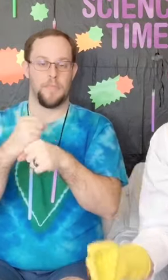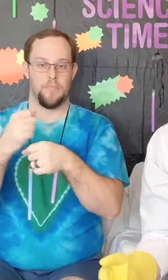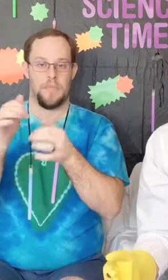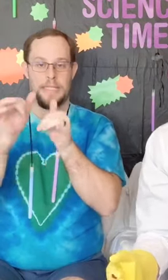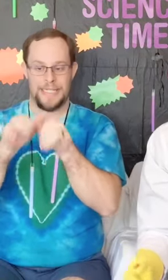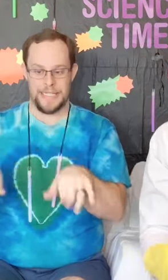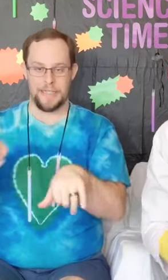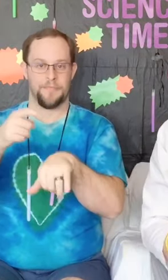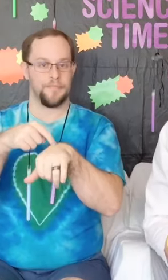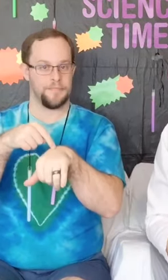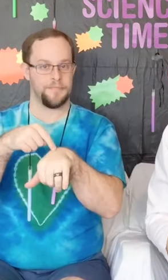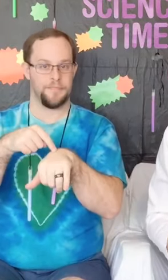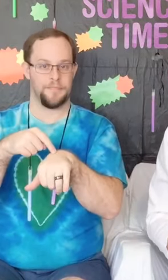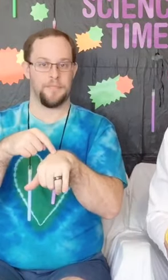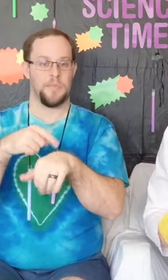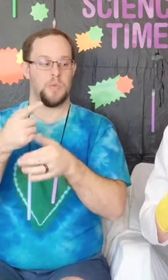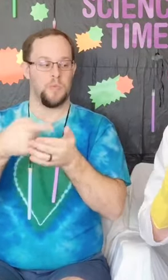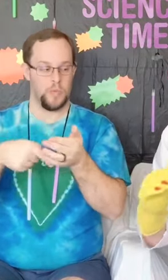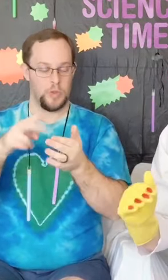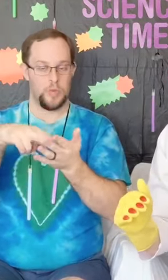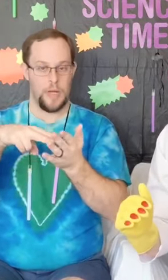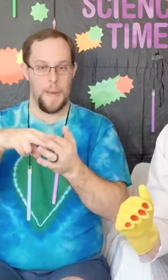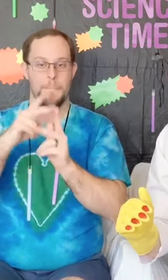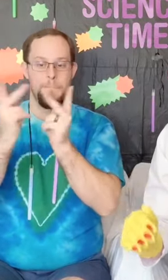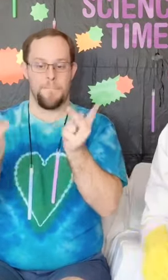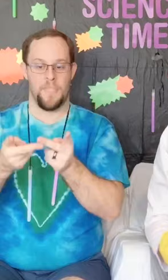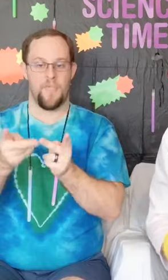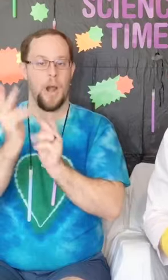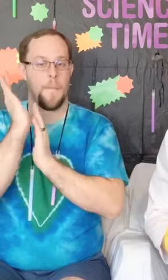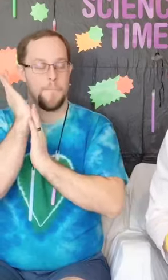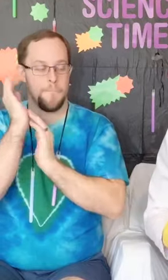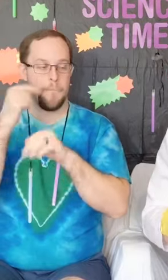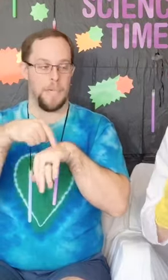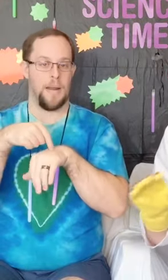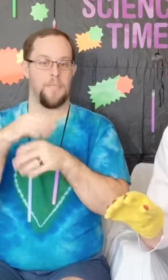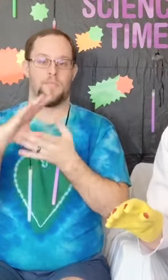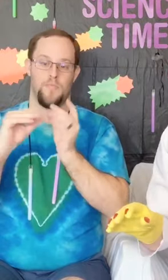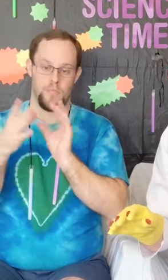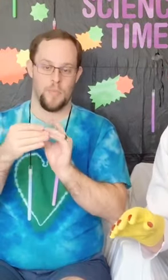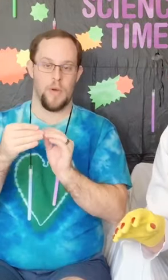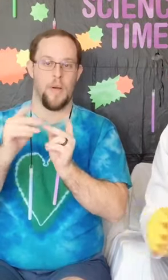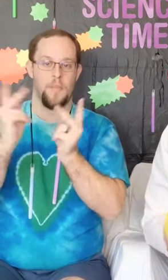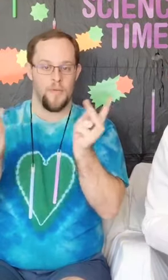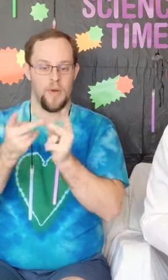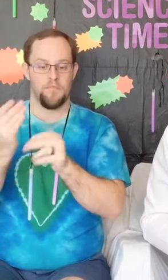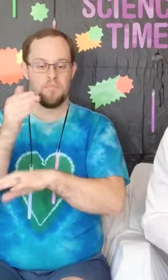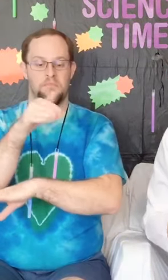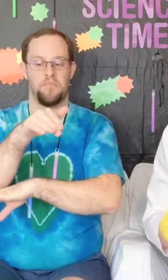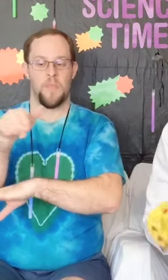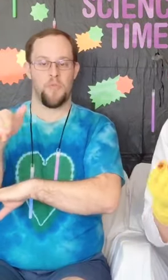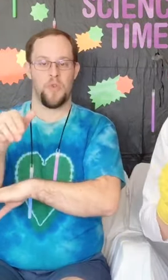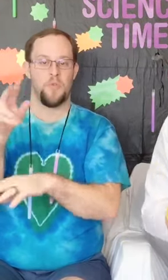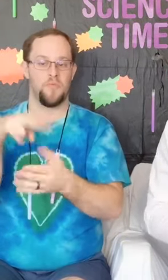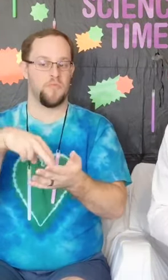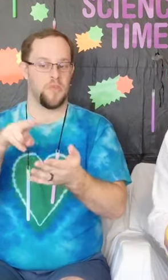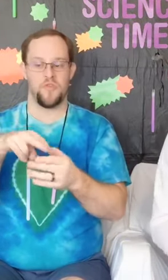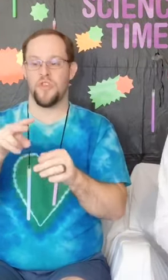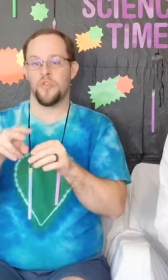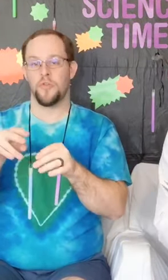time as what you're reading. Perfect for bedtime stories. Perfect for an afternoon of reading. If you just want to "jush" something up.